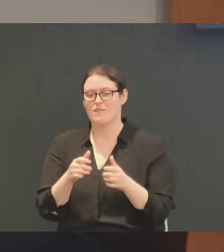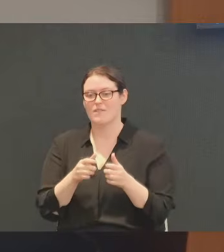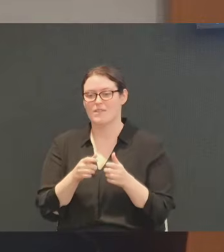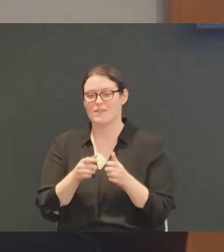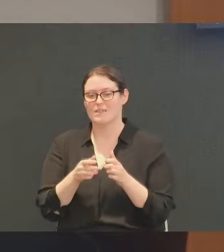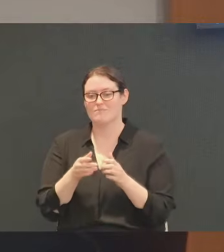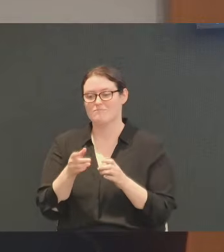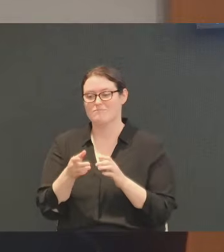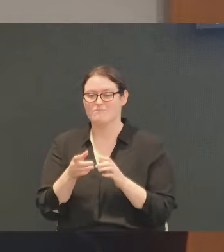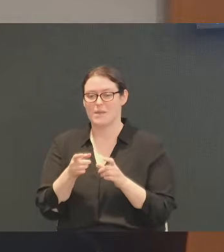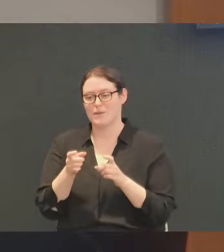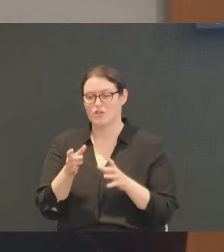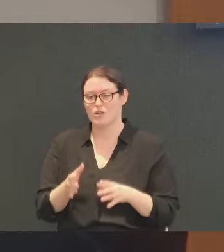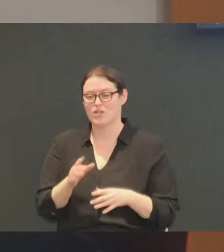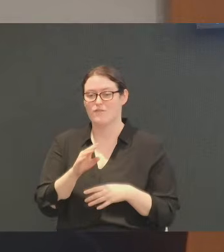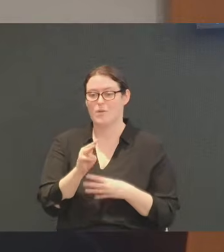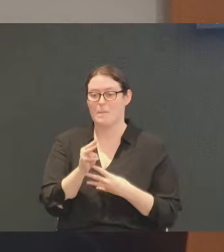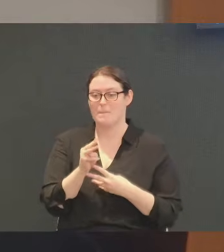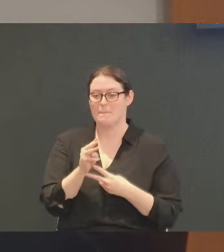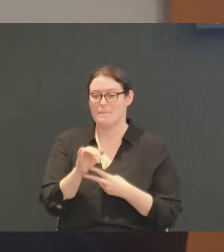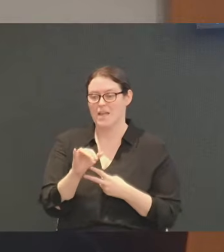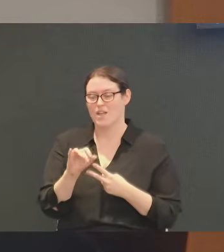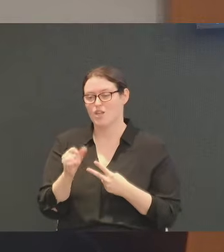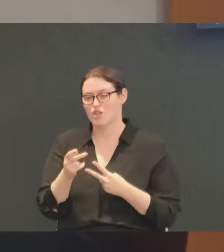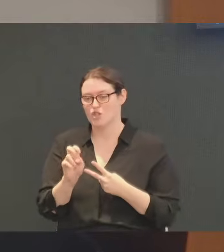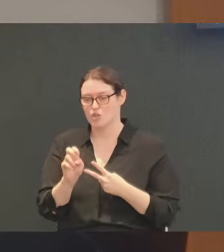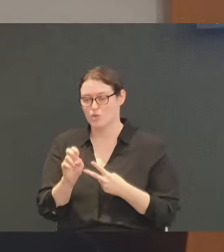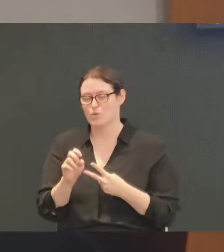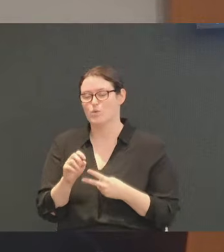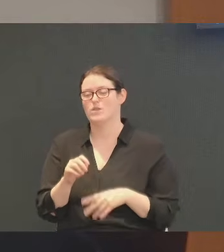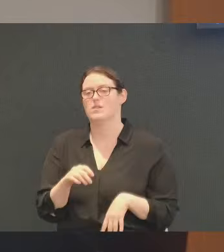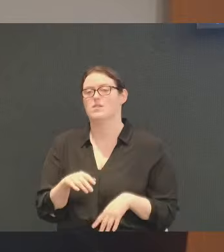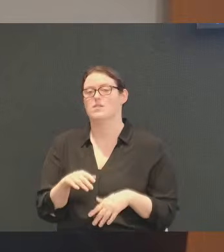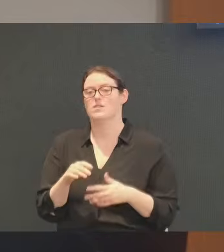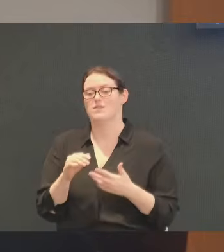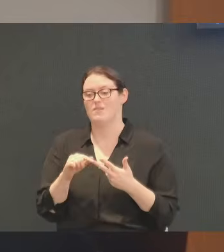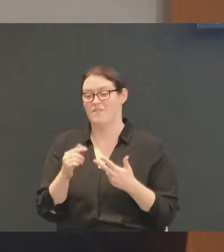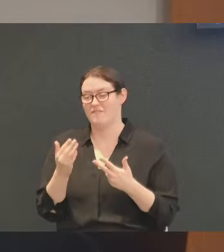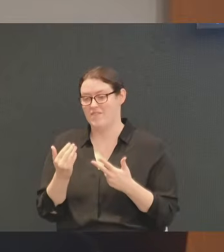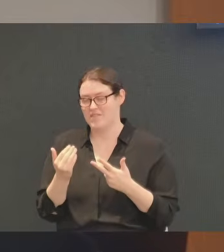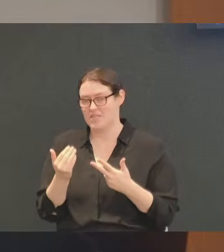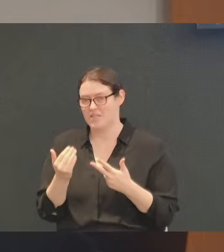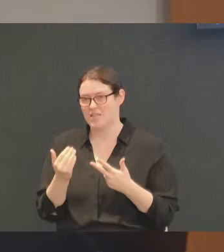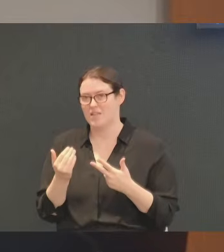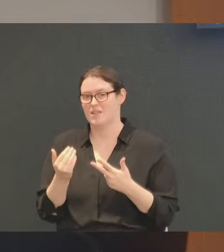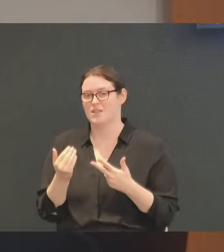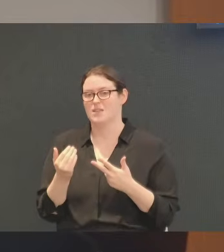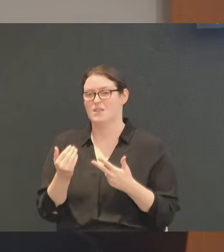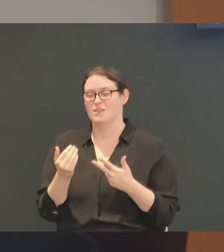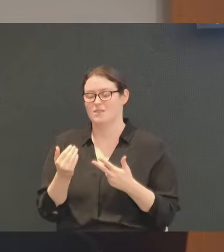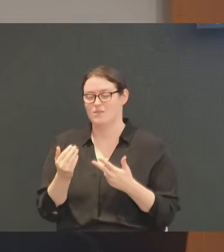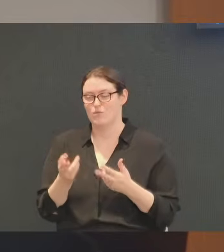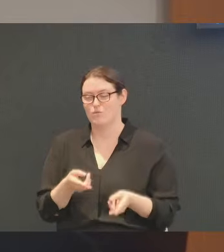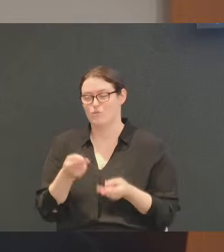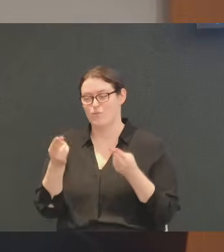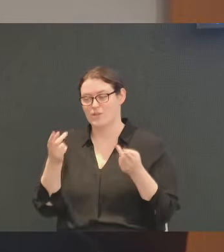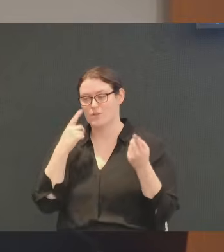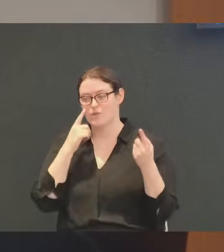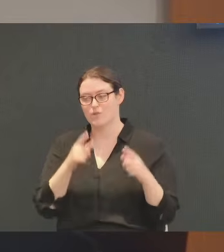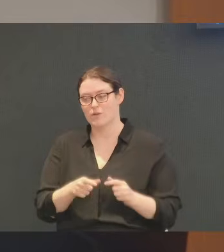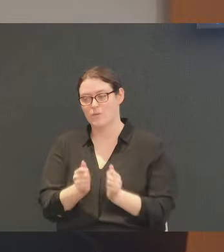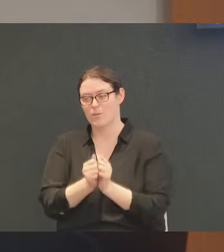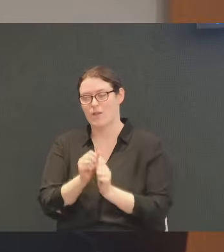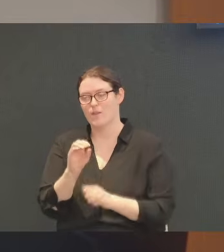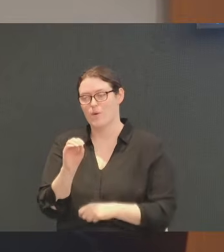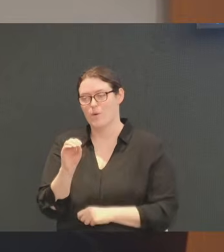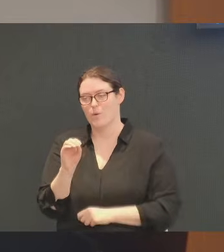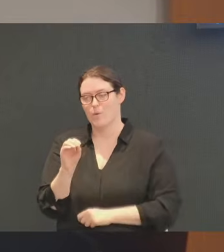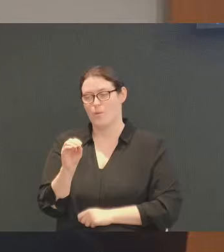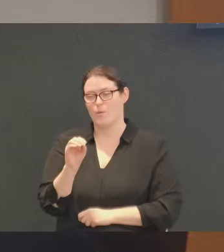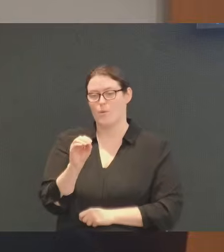months of May and June. item 15 is a isolations is an agreement with the Ohio Indiana regional